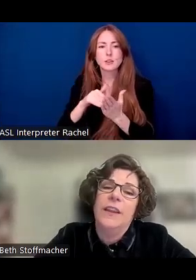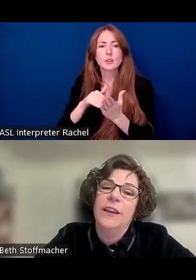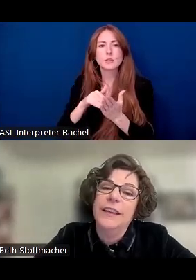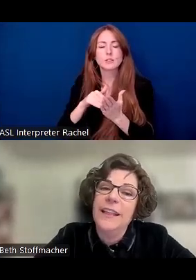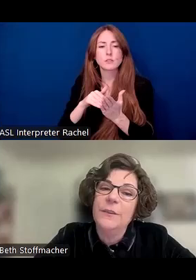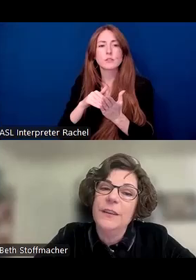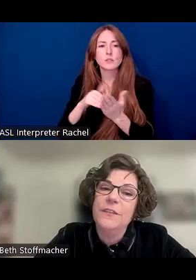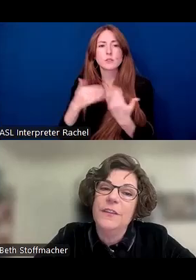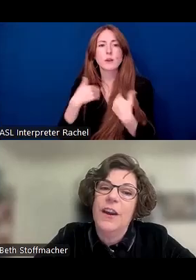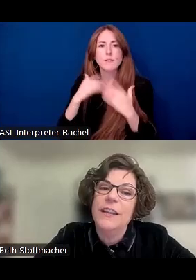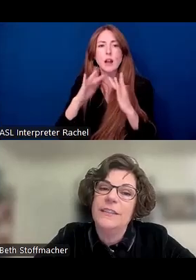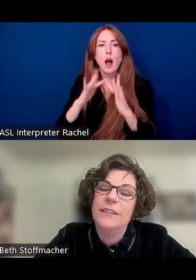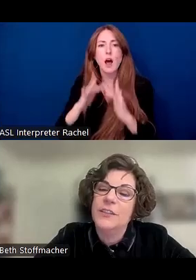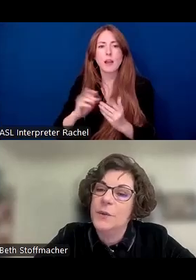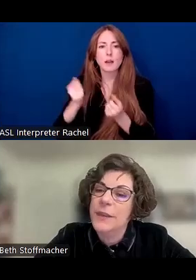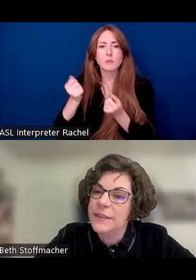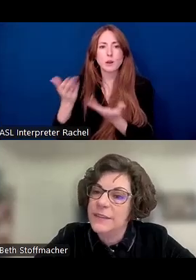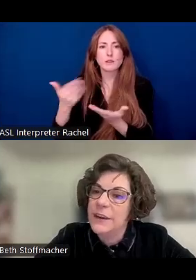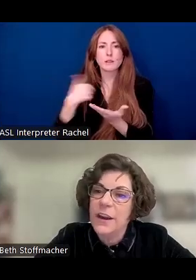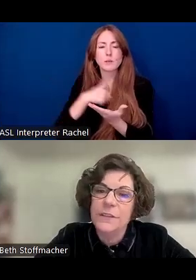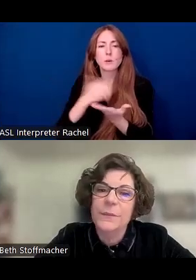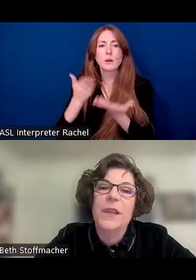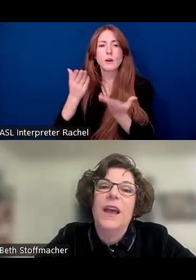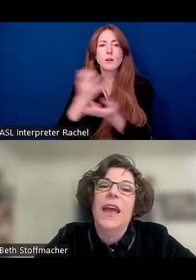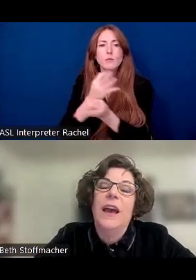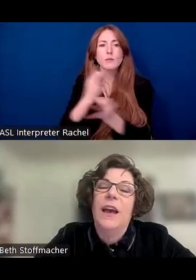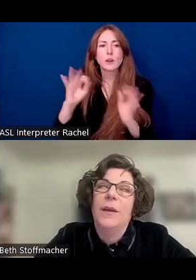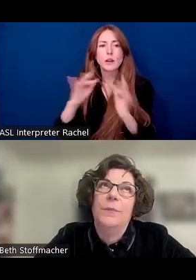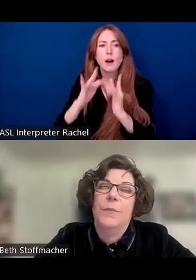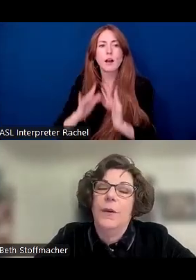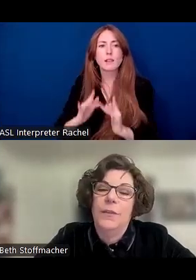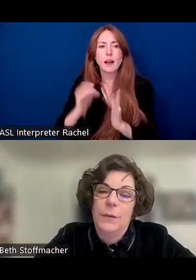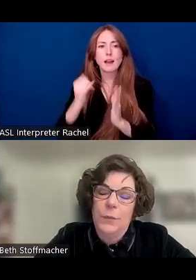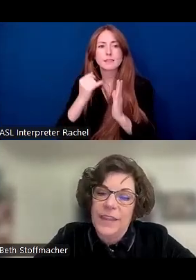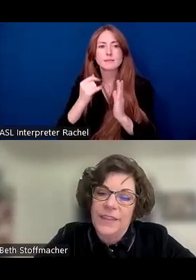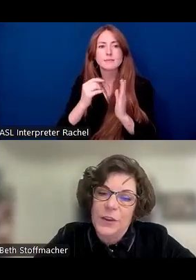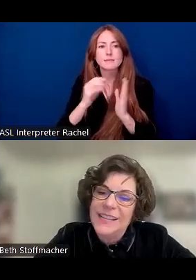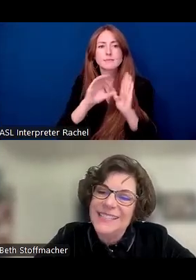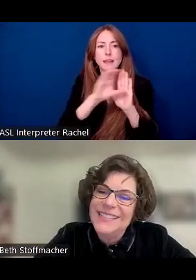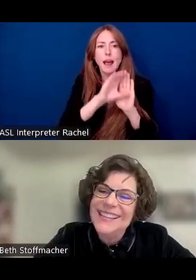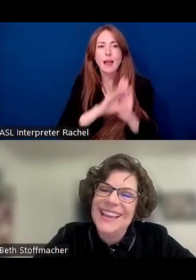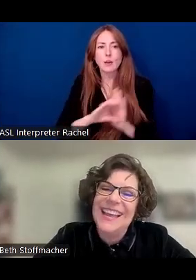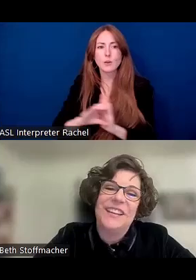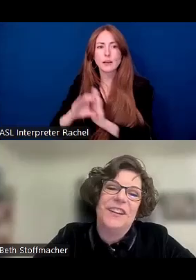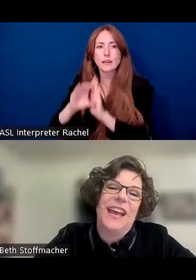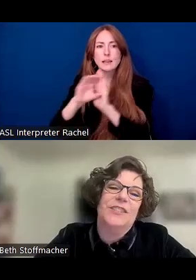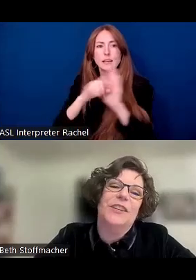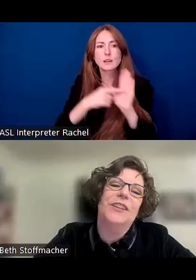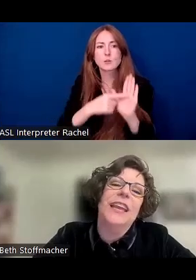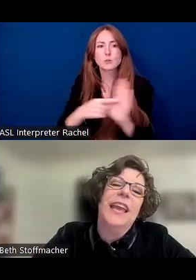art gallery for artists to showcase their art, both within the United States and international,